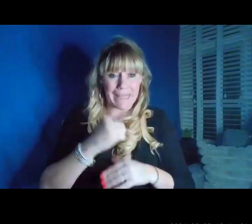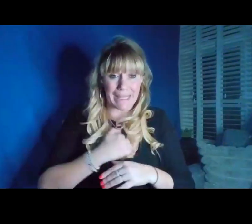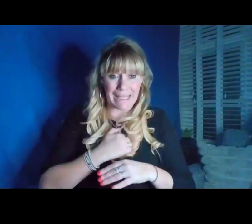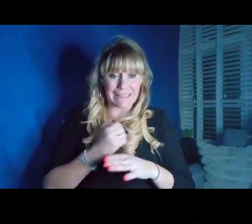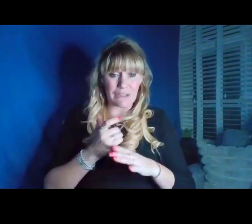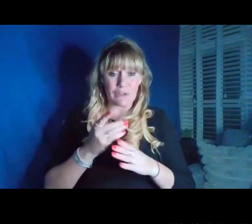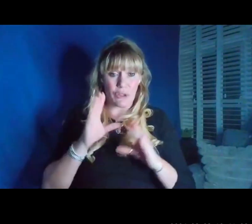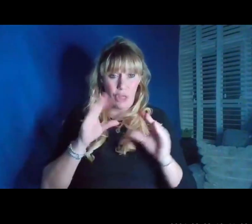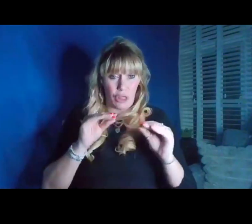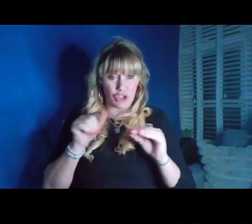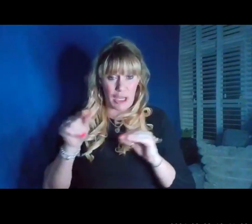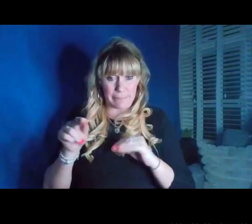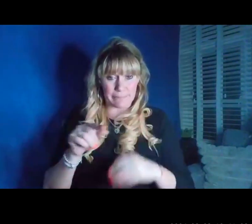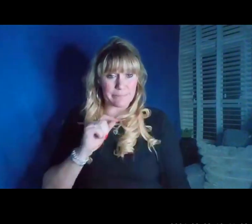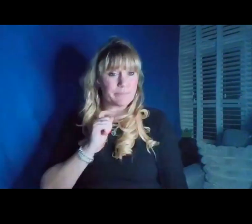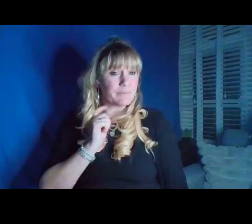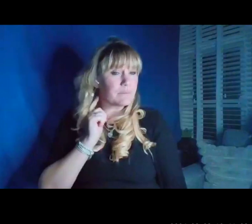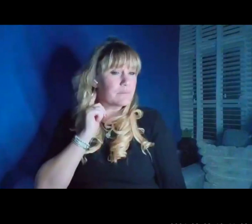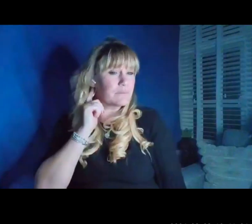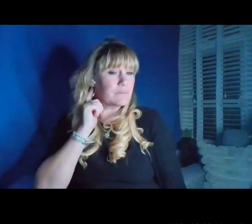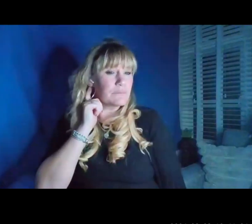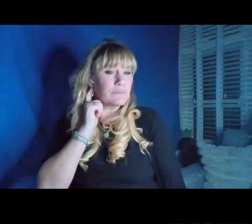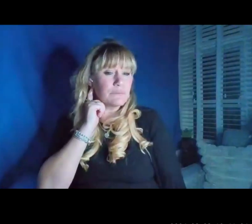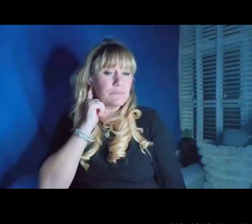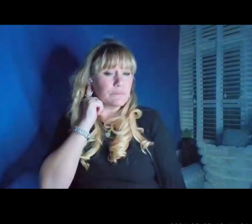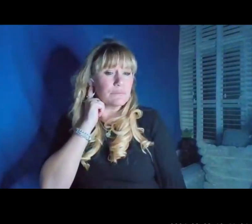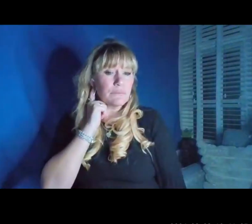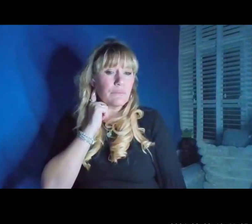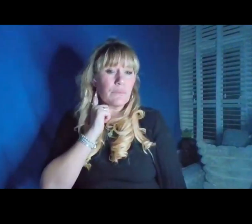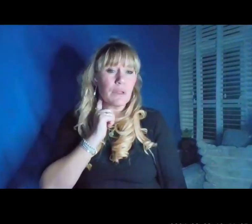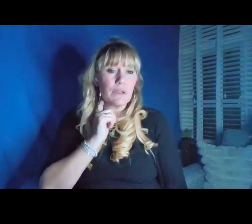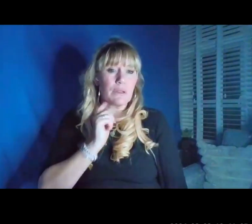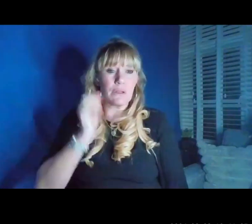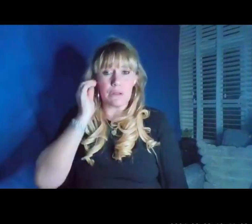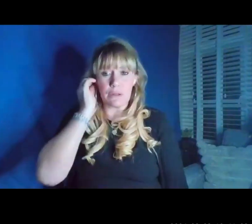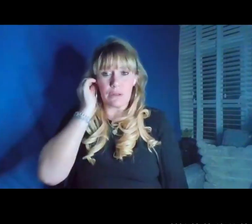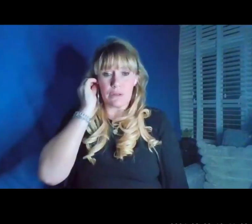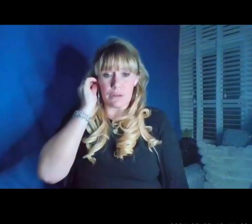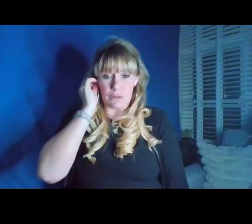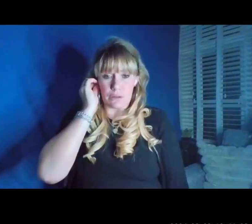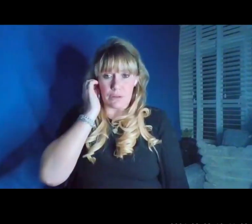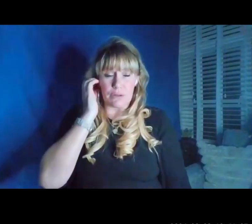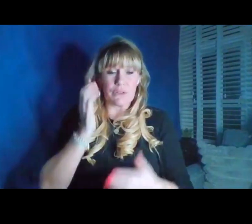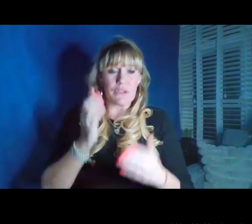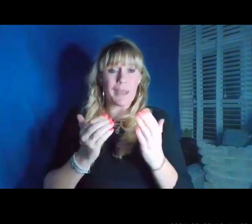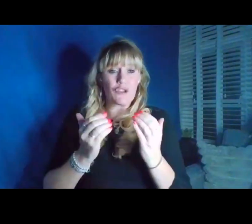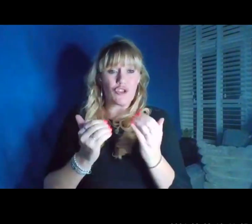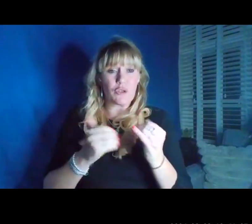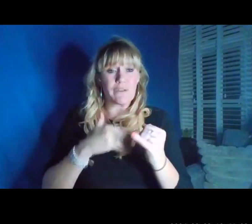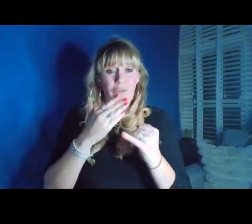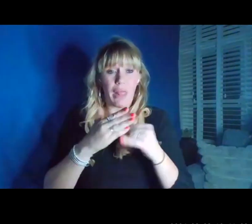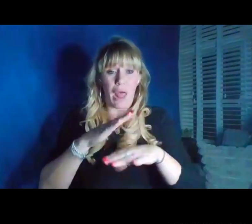Sorry Is all that you can say Years gone by and still Words don't come easily